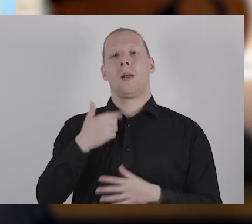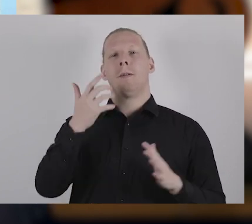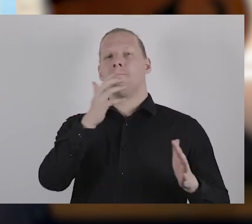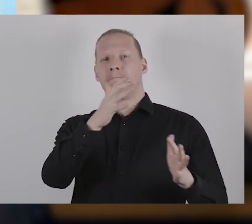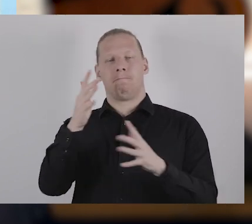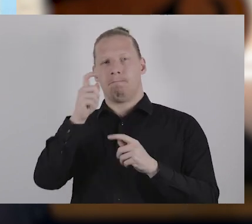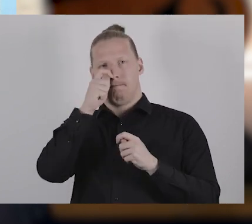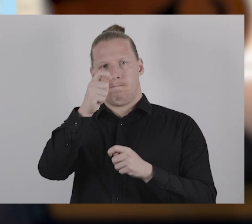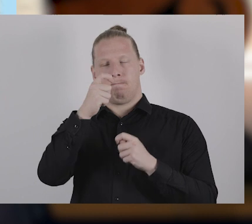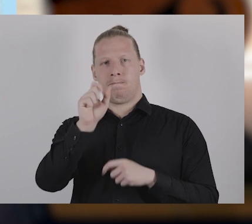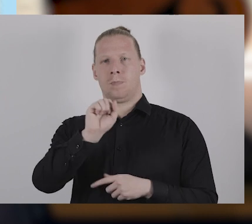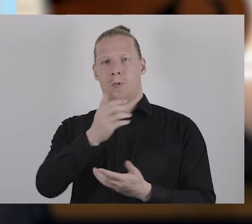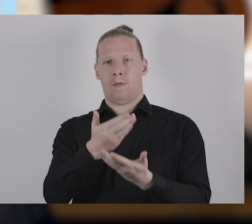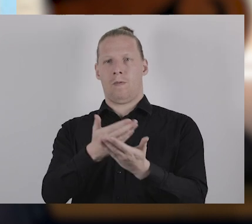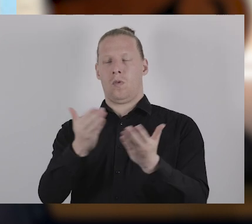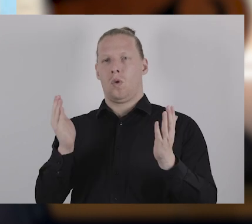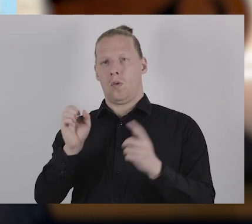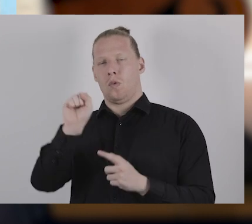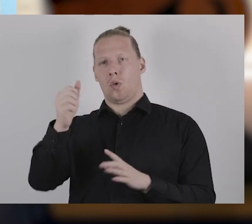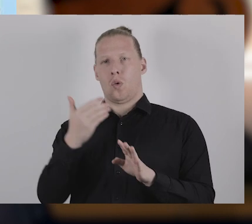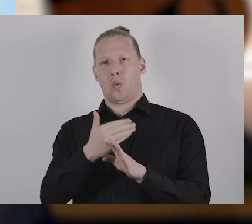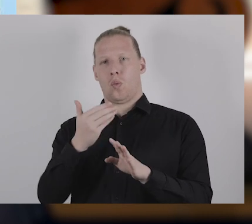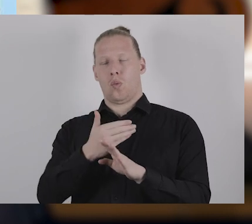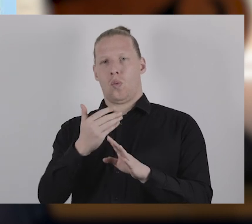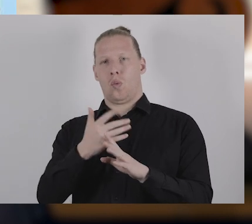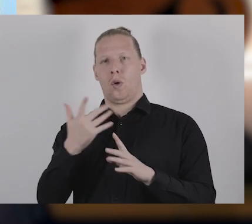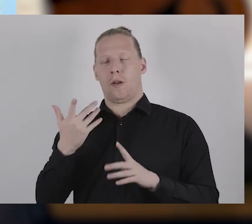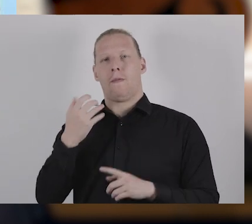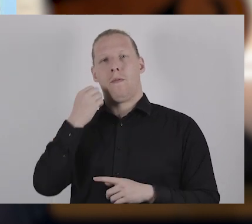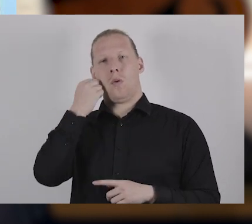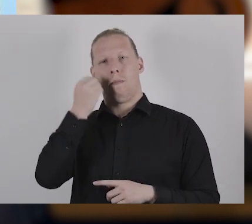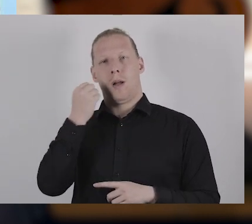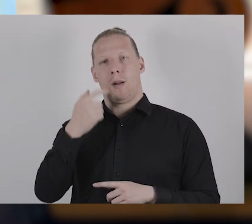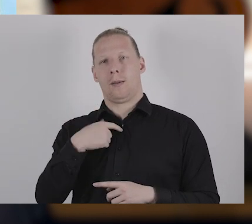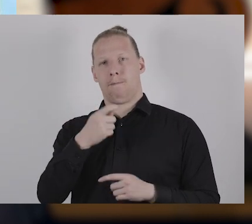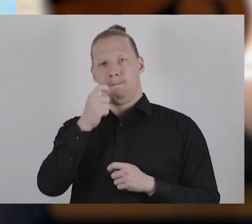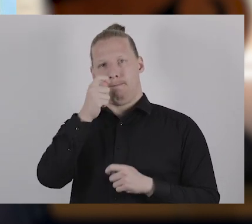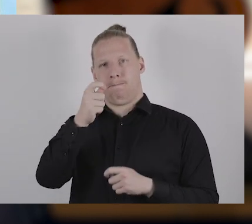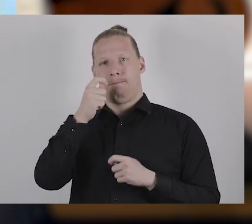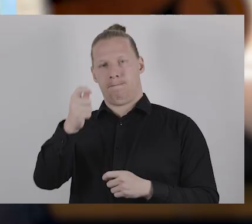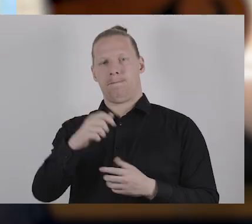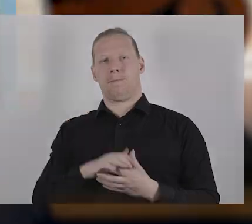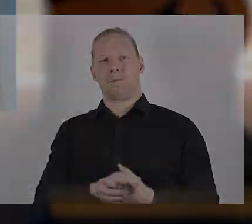and thank you for your contribution to ngā toi Māori. Fa'afetai tele lava. Tēnā tātou katoa.